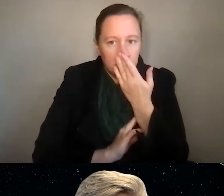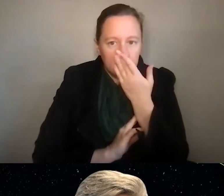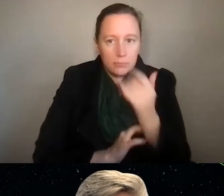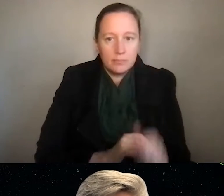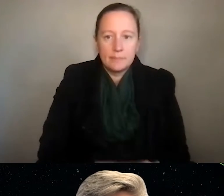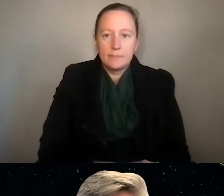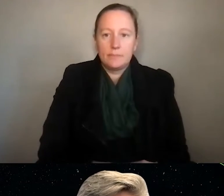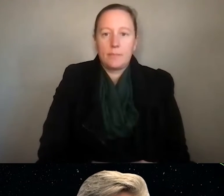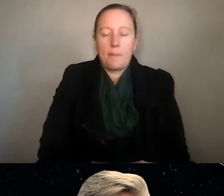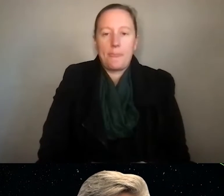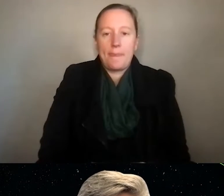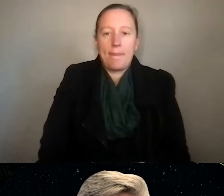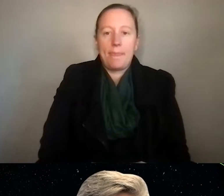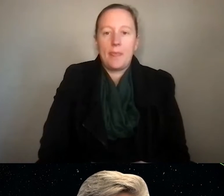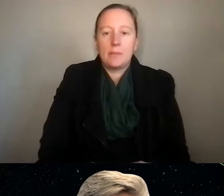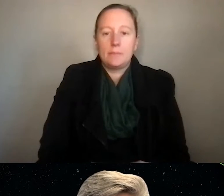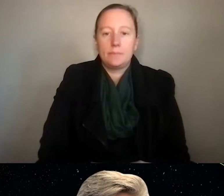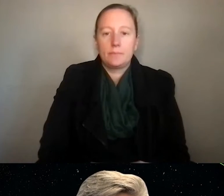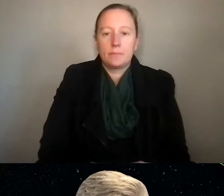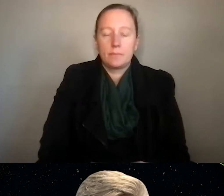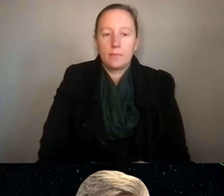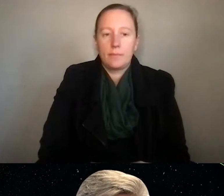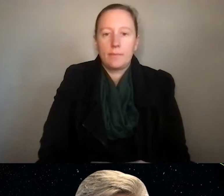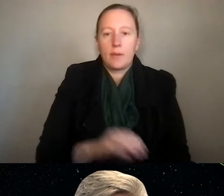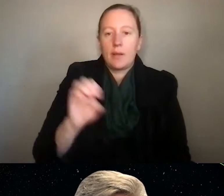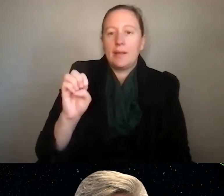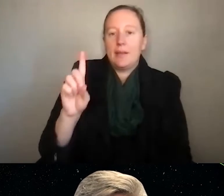Beth Strausser: Next question is for the EDU programs